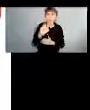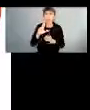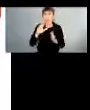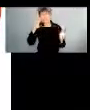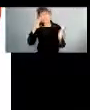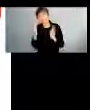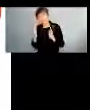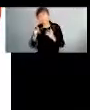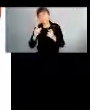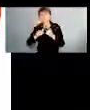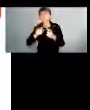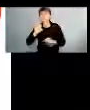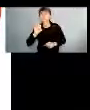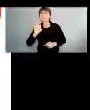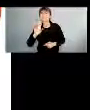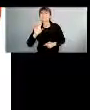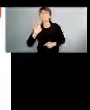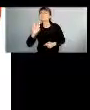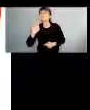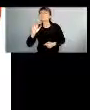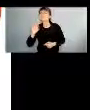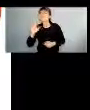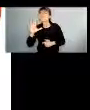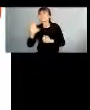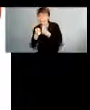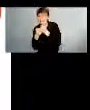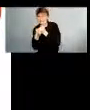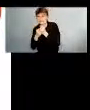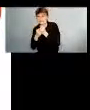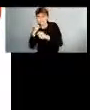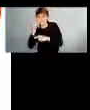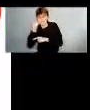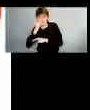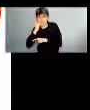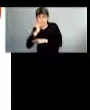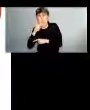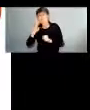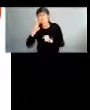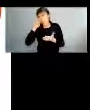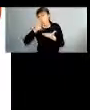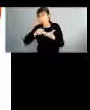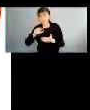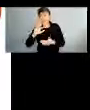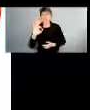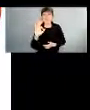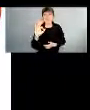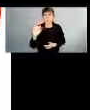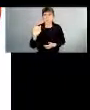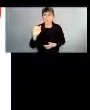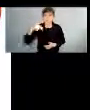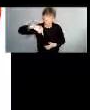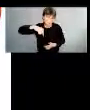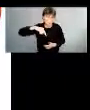the program FAQ’s or contact me directly. Please note, eligible project expenses for